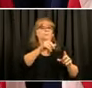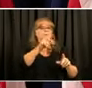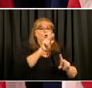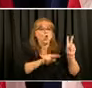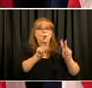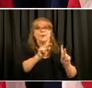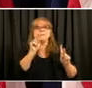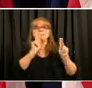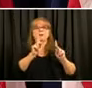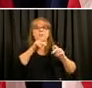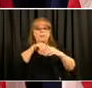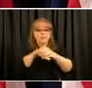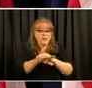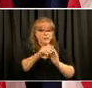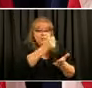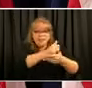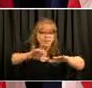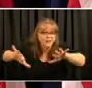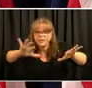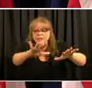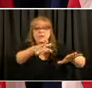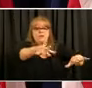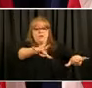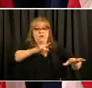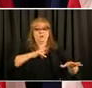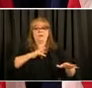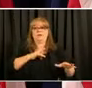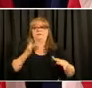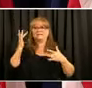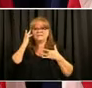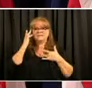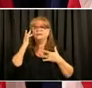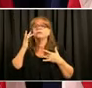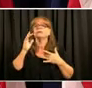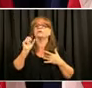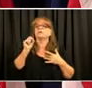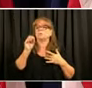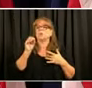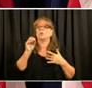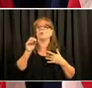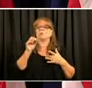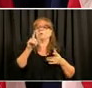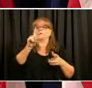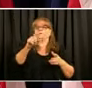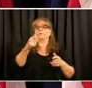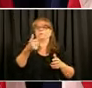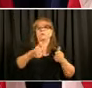the owners of the establishment be the house or park whatever it is encourage them to to dissipate